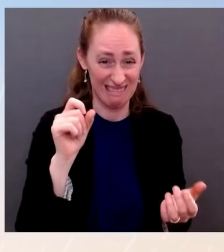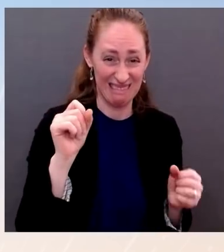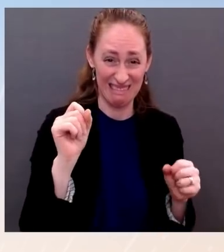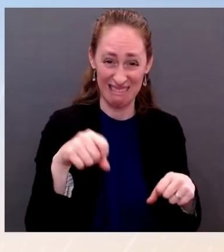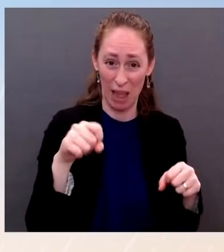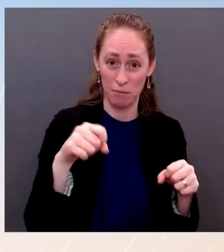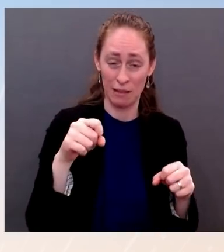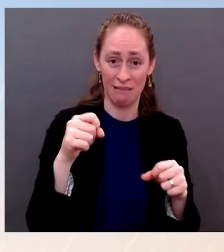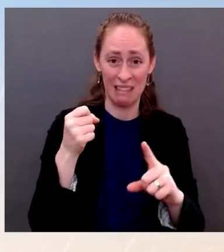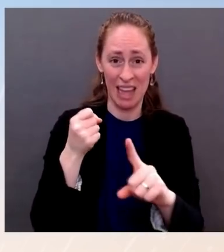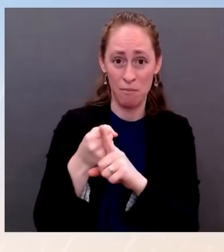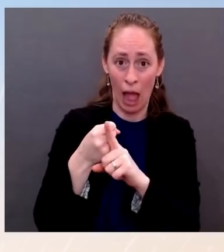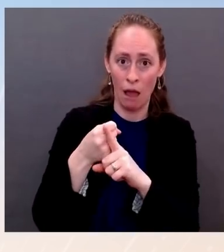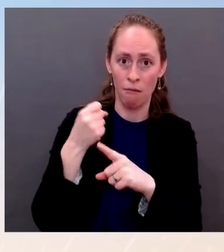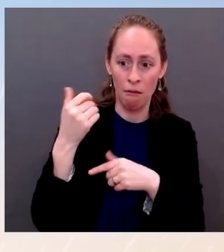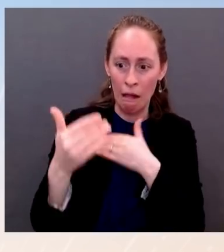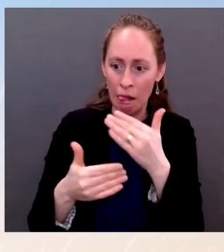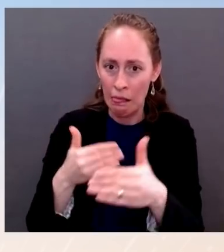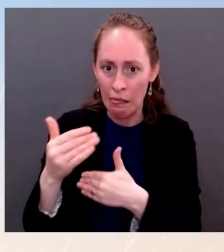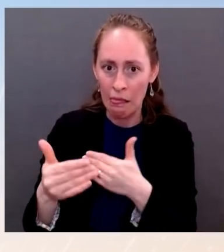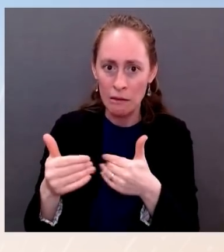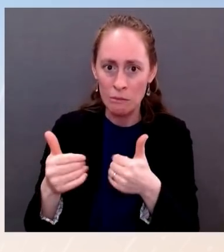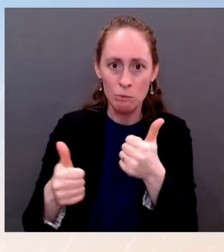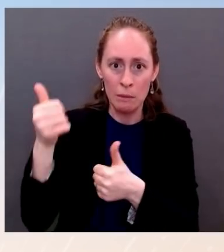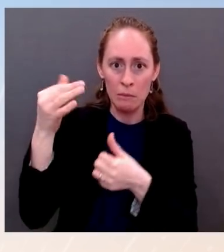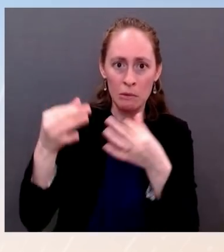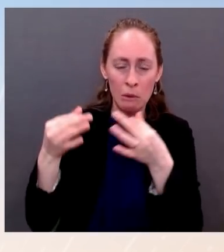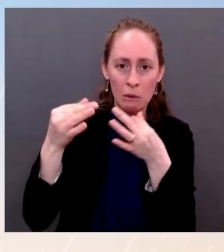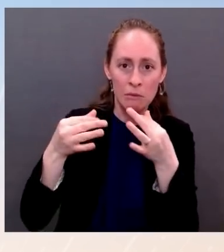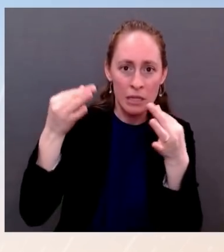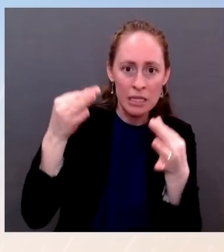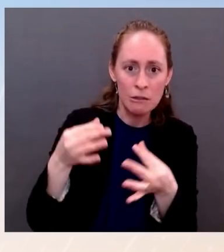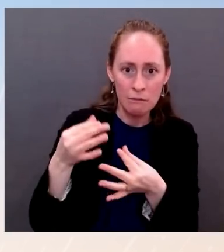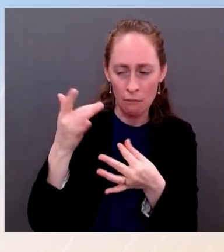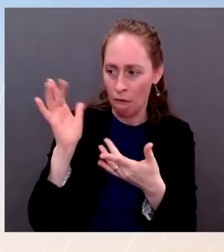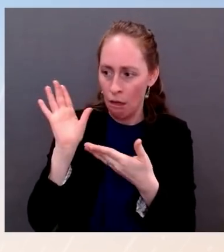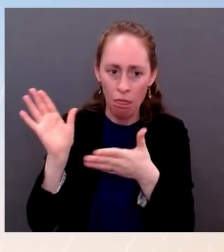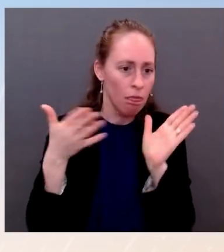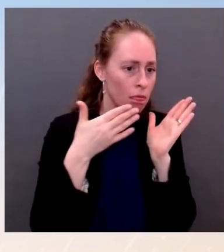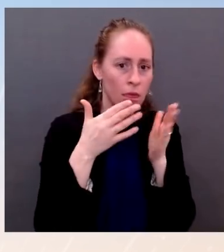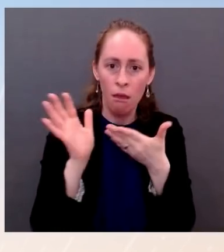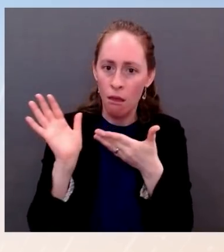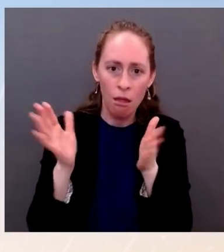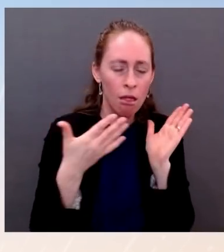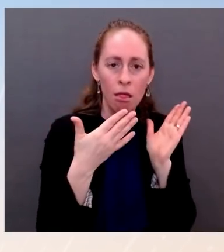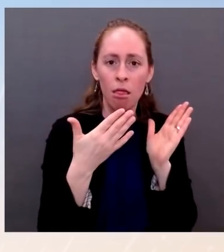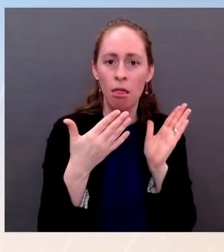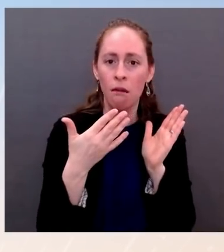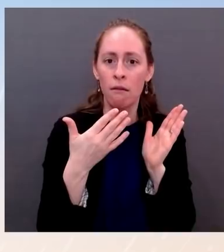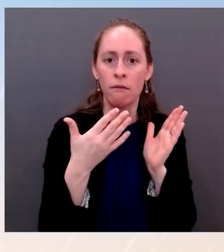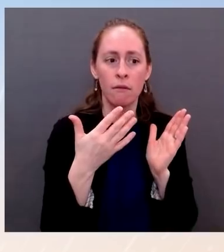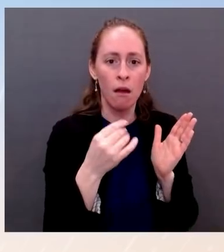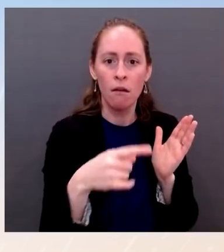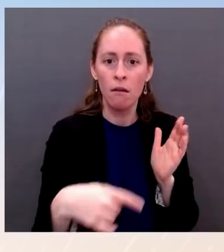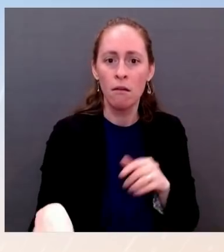he would need to devote to that? And because Senate Democrats were very upfront saying they were encouraging the President to move quickly,